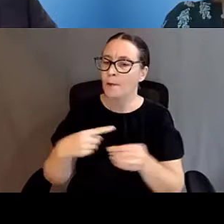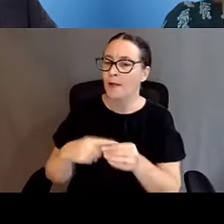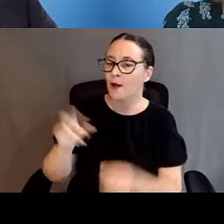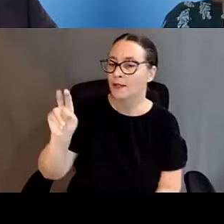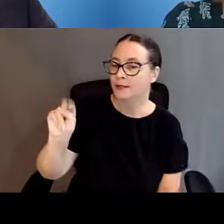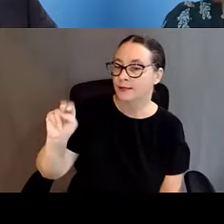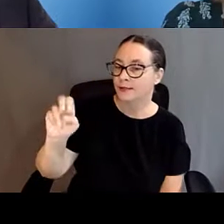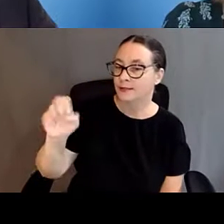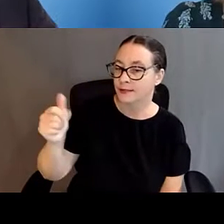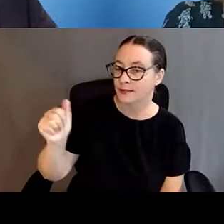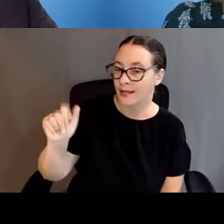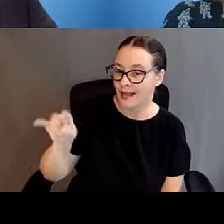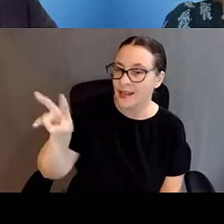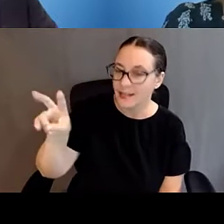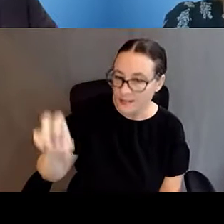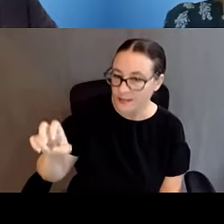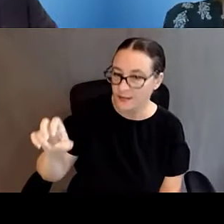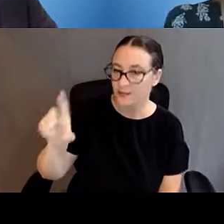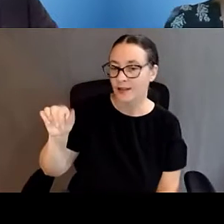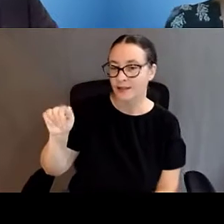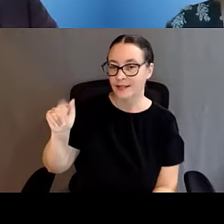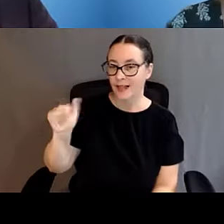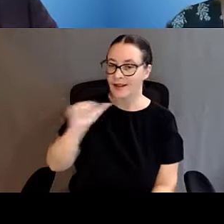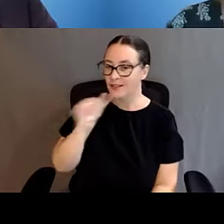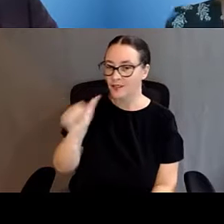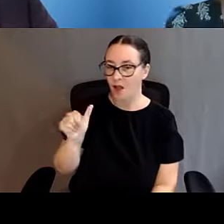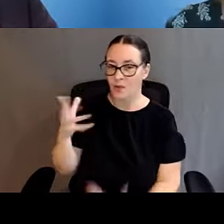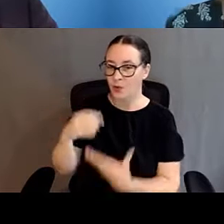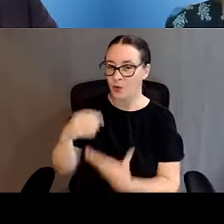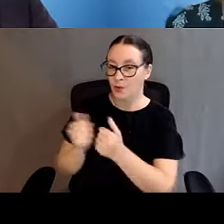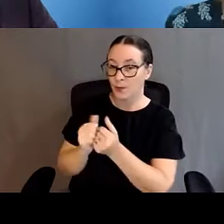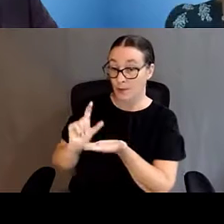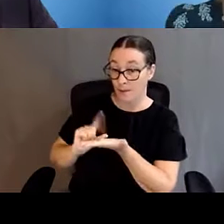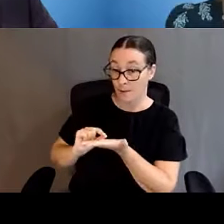that really aren't going into publication? Will those be up for sharing?